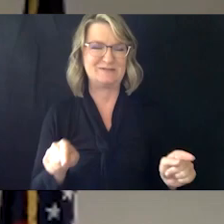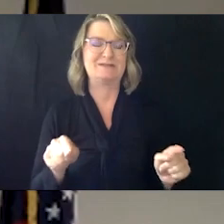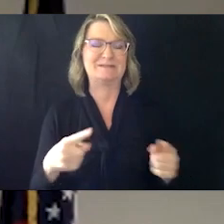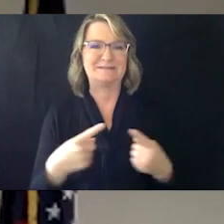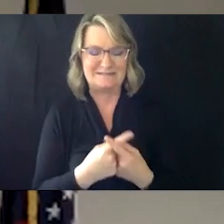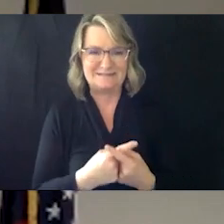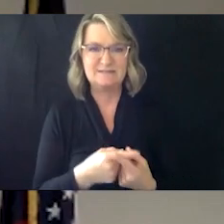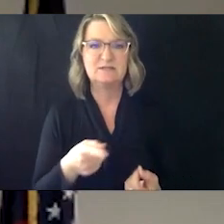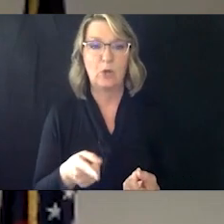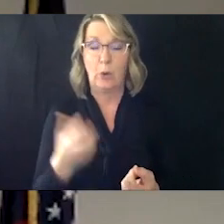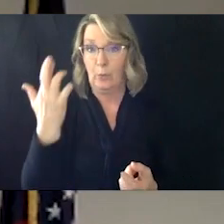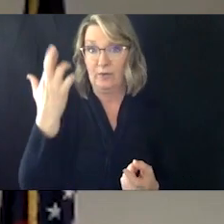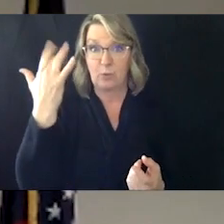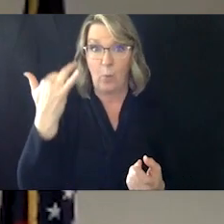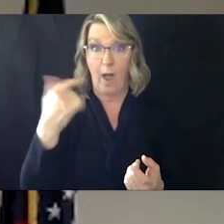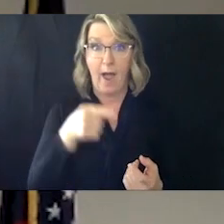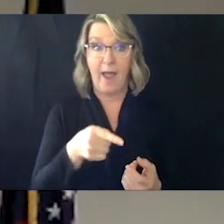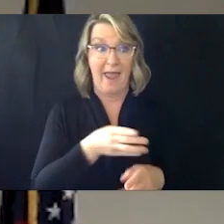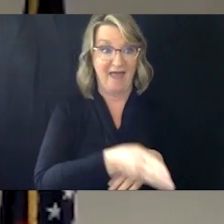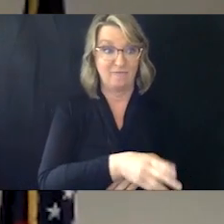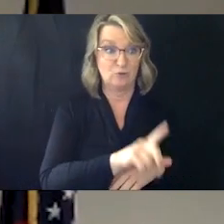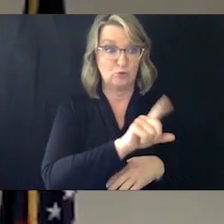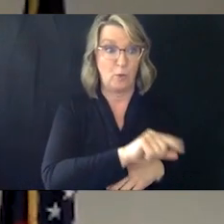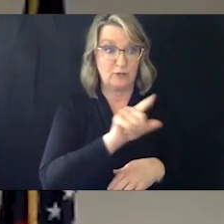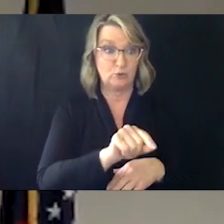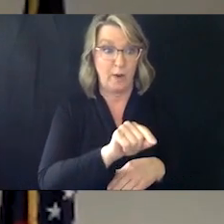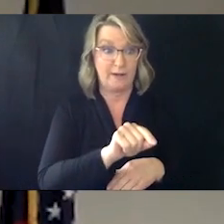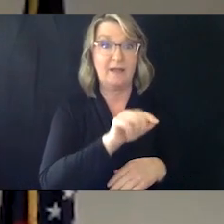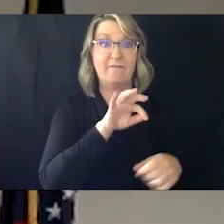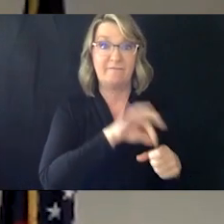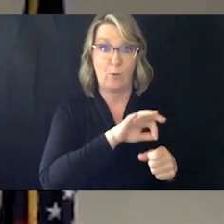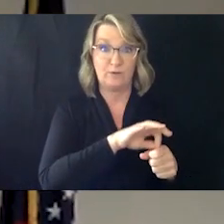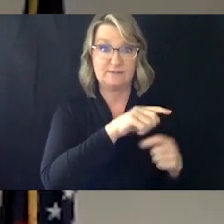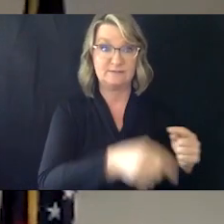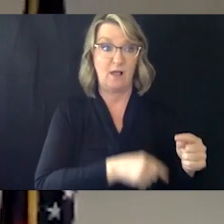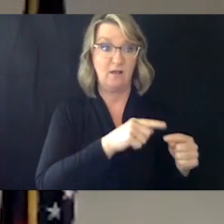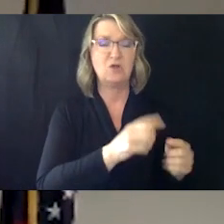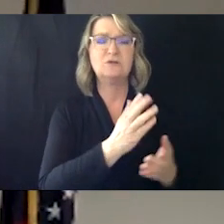during certainly after the 2020 election cycle there's some legislation being considered that was